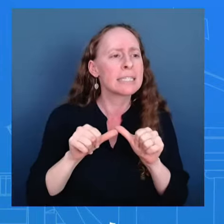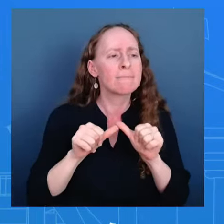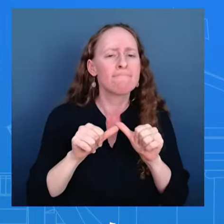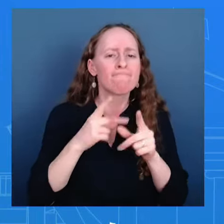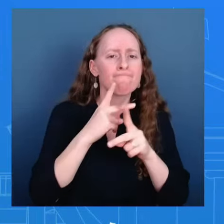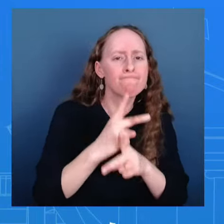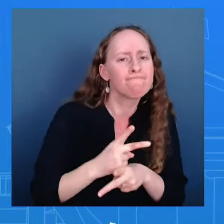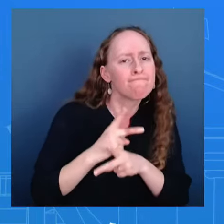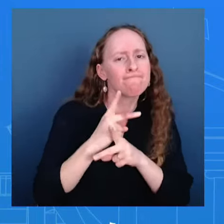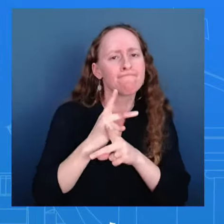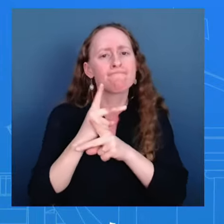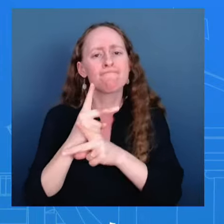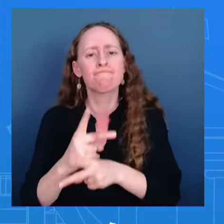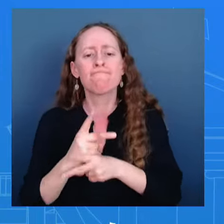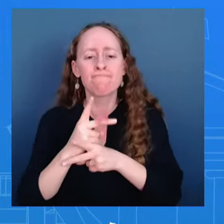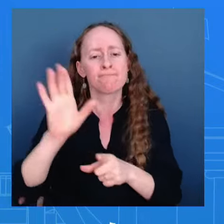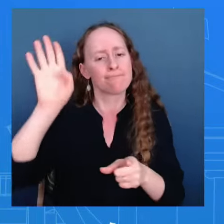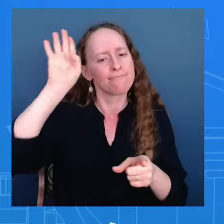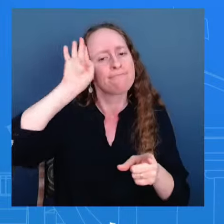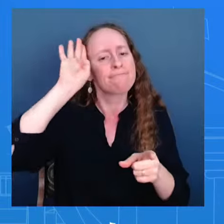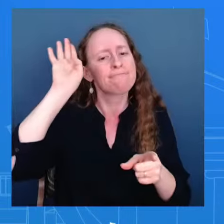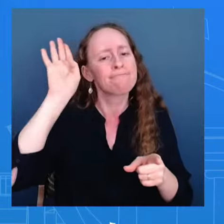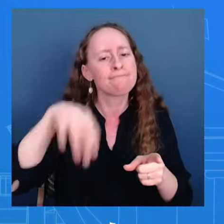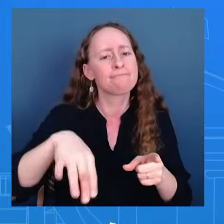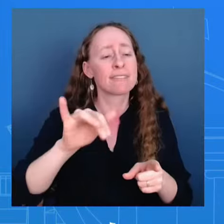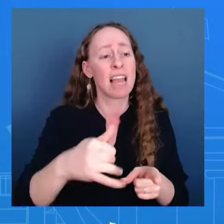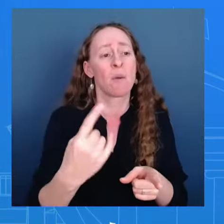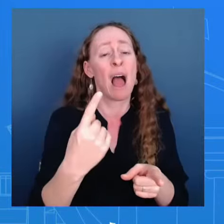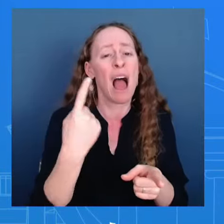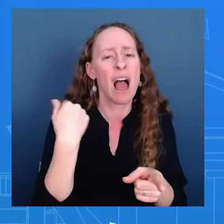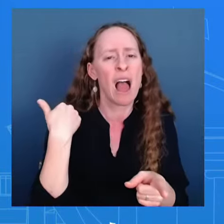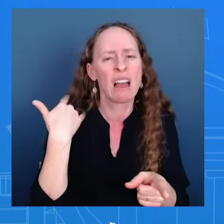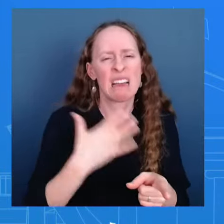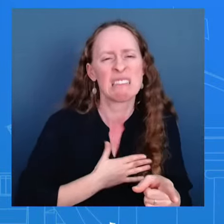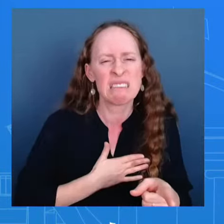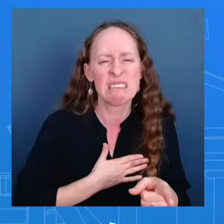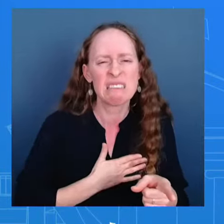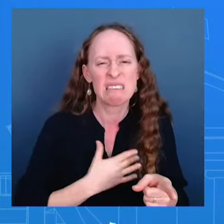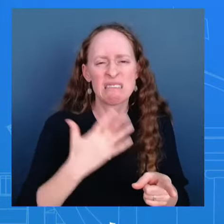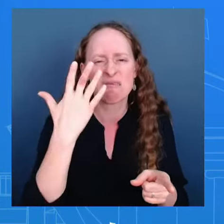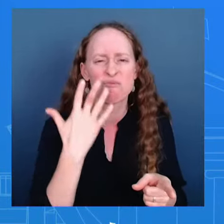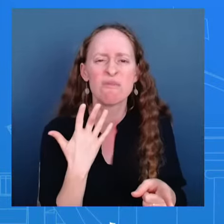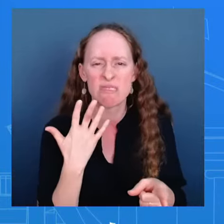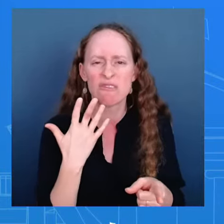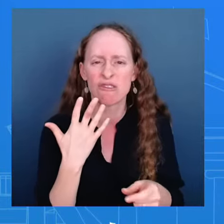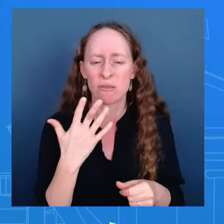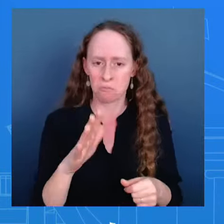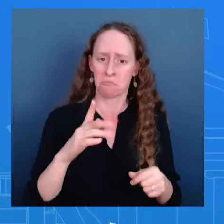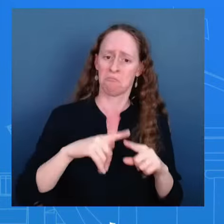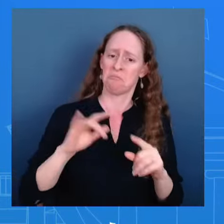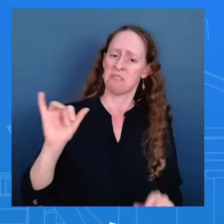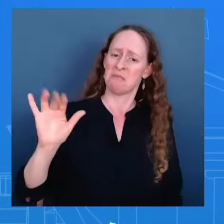which is incredibly tragic, but it wasn't of a different sort or different character than what we've seen them do. The Press: I have a question.